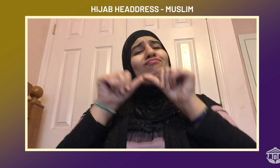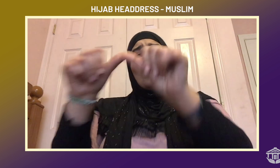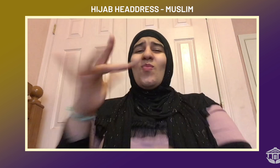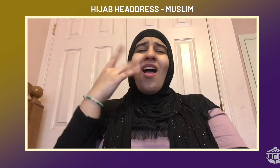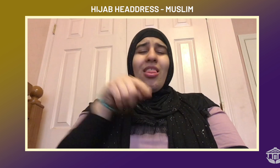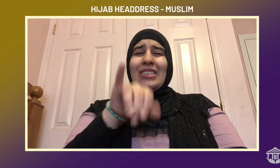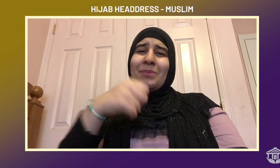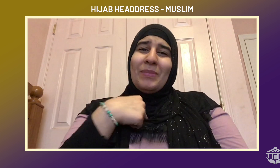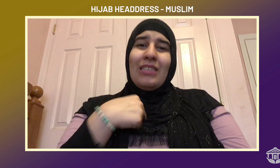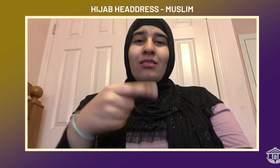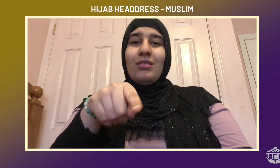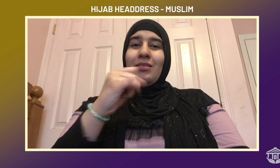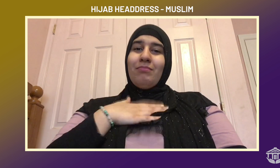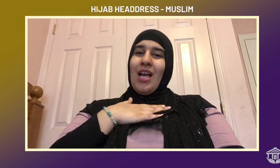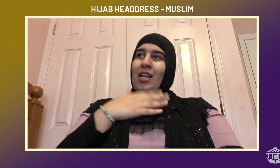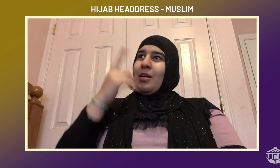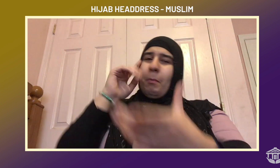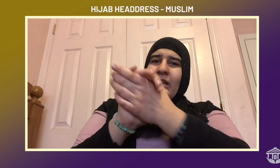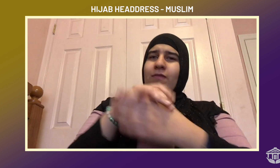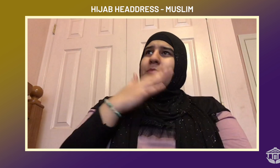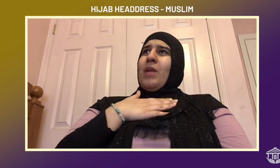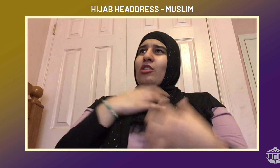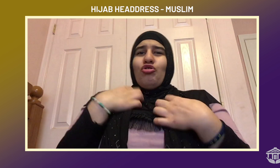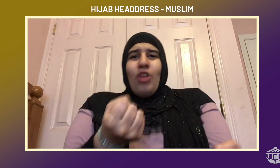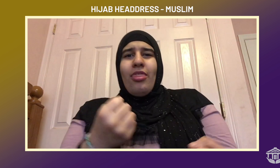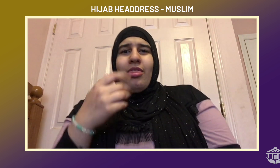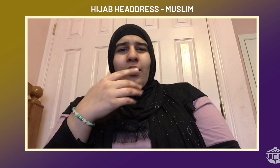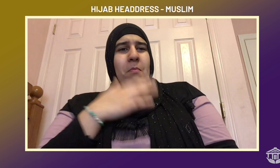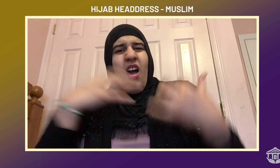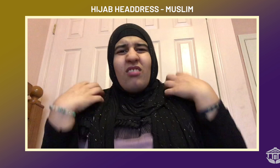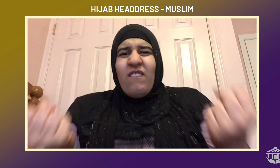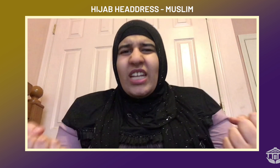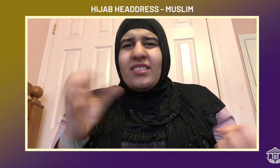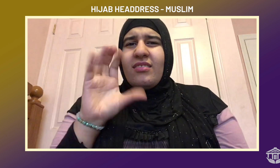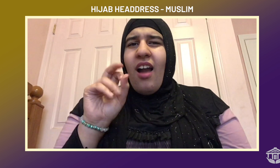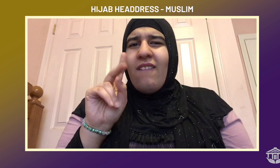i plan to continue wearing the hijab at this point my hijab is a way of expressing myself